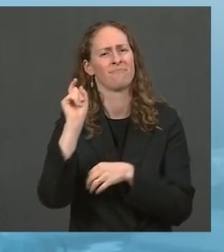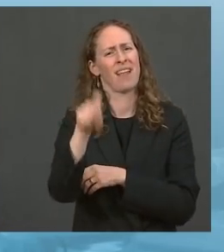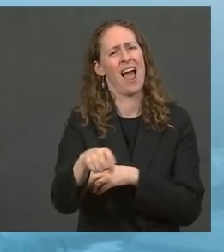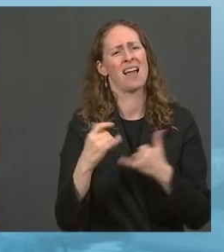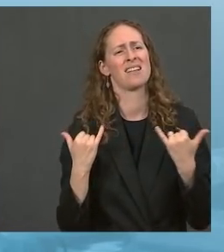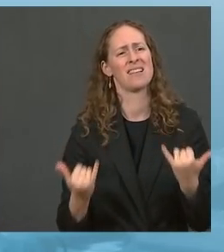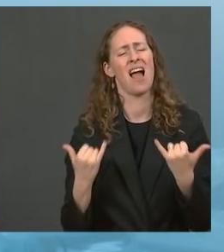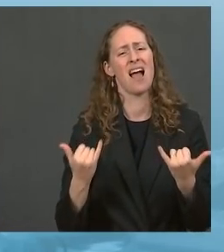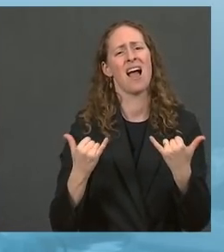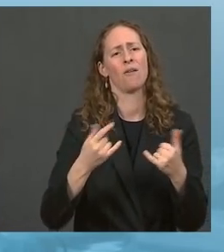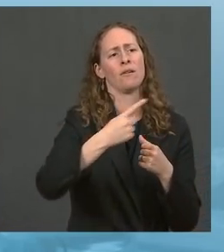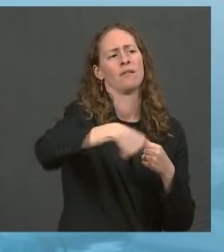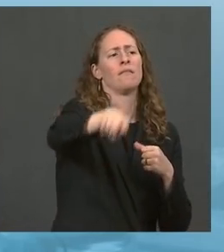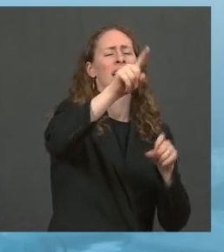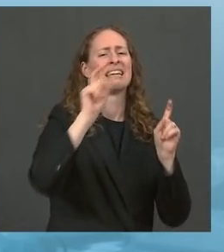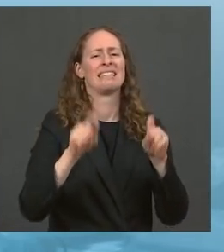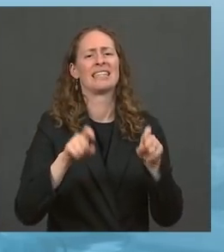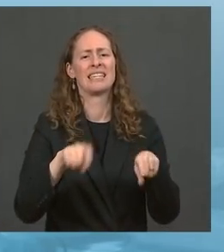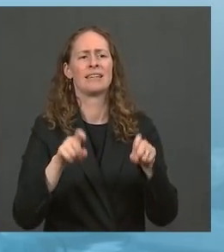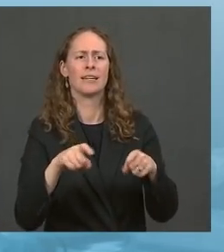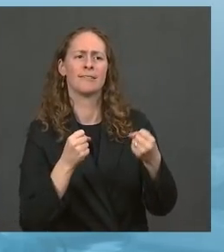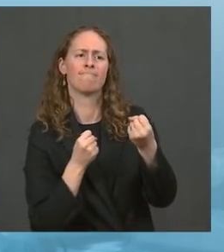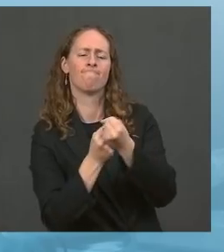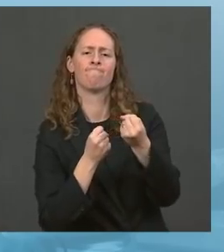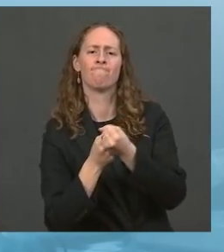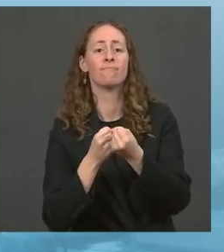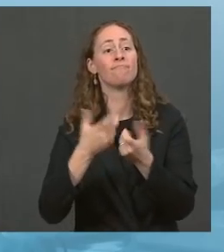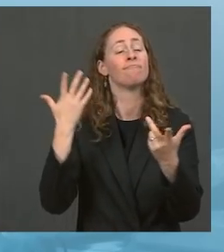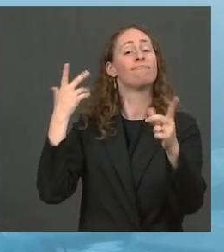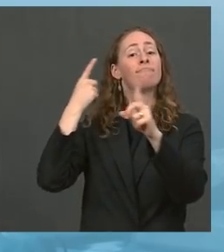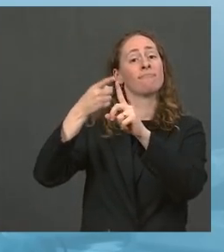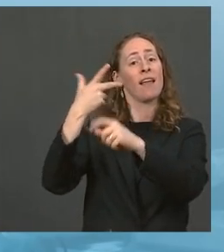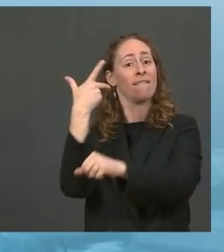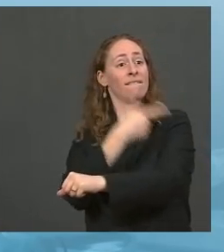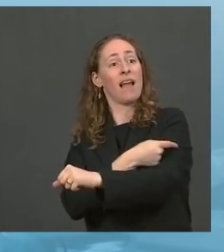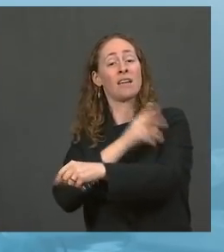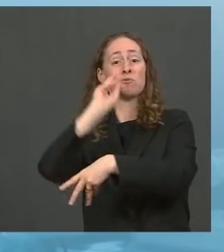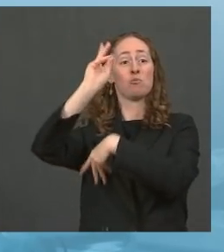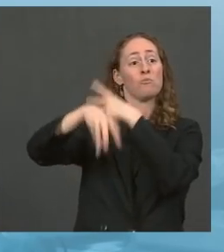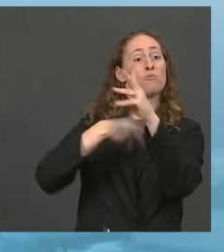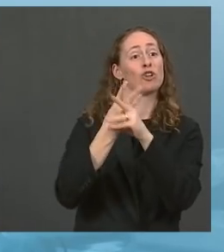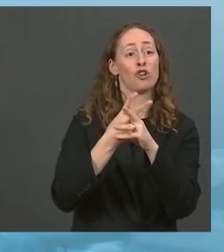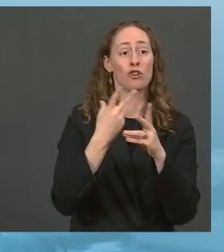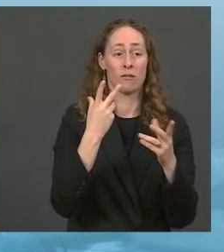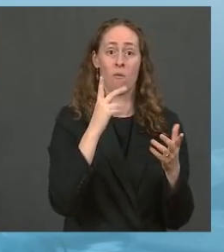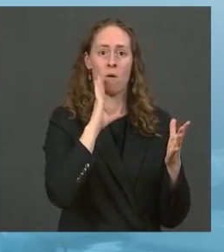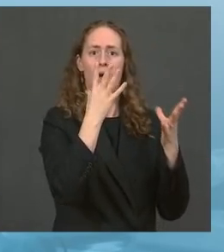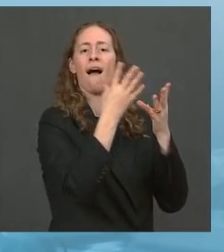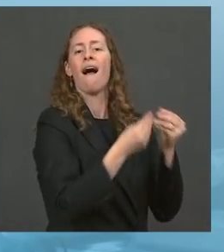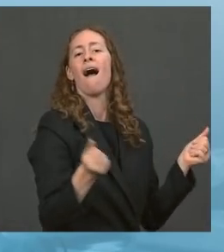And while vaccinating the world is the ultimate solution to COVID-19, we know that we have to act to save lives now.